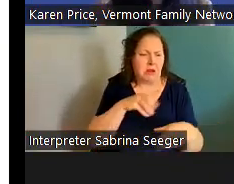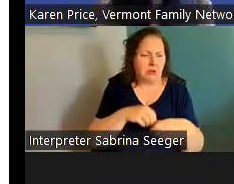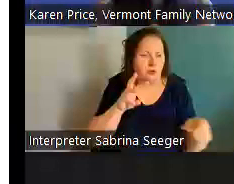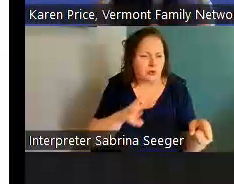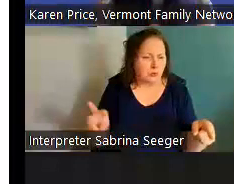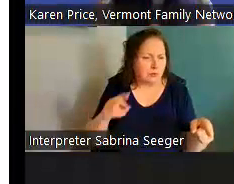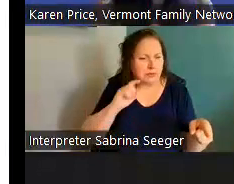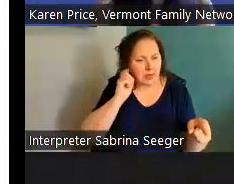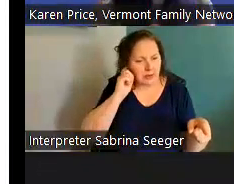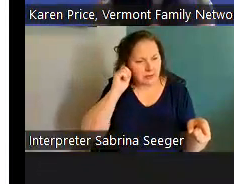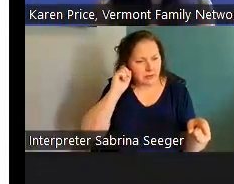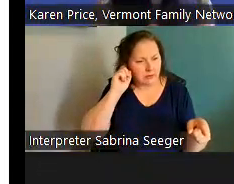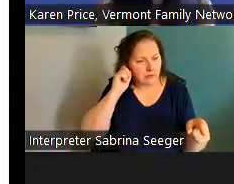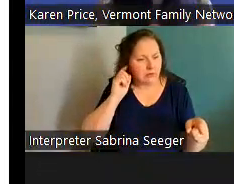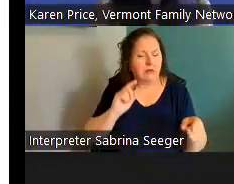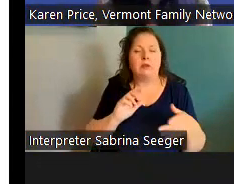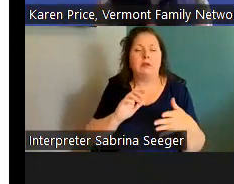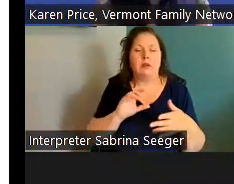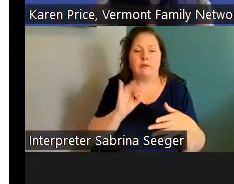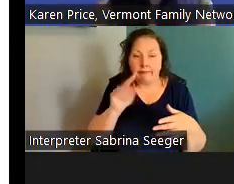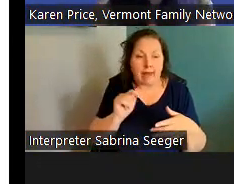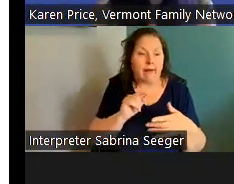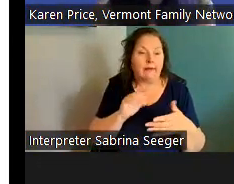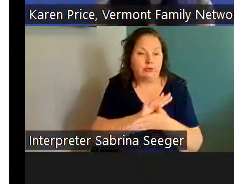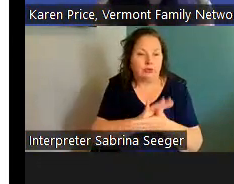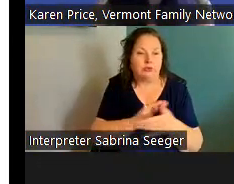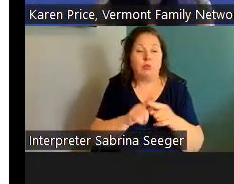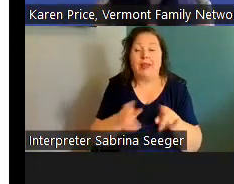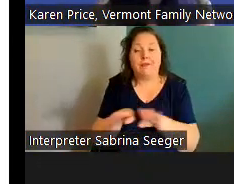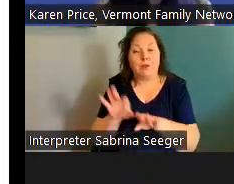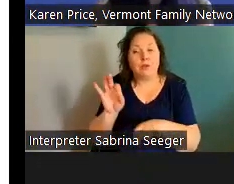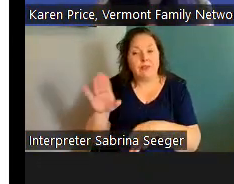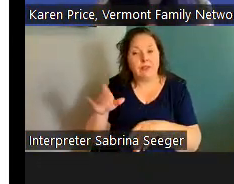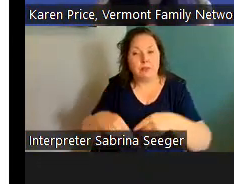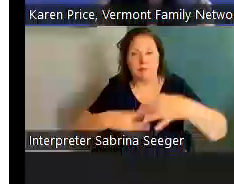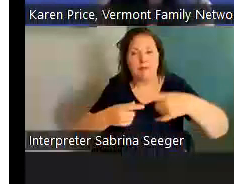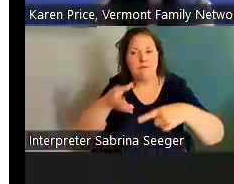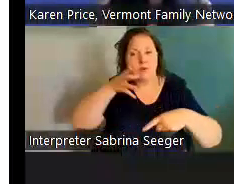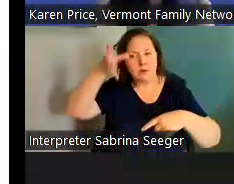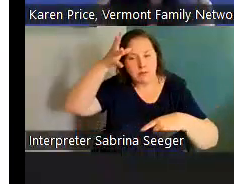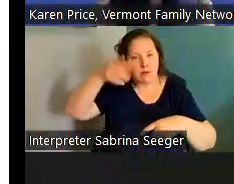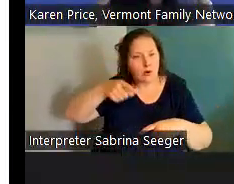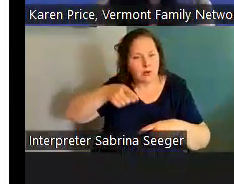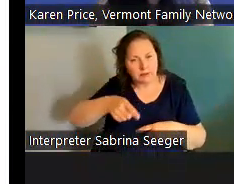have fact sheets, we do have closed Facebook pages, only for parents of children and